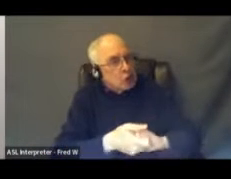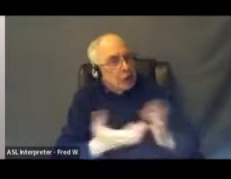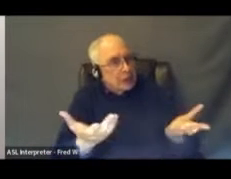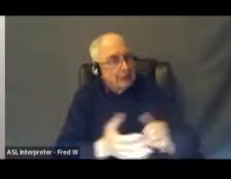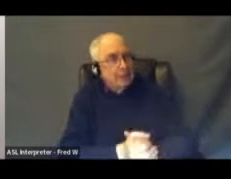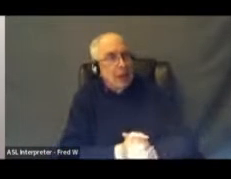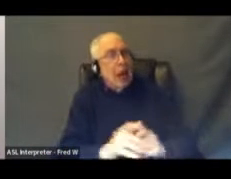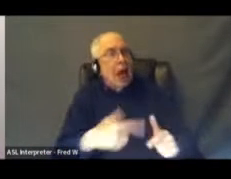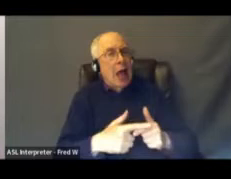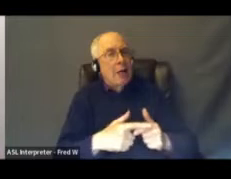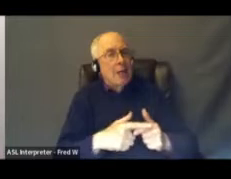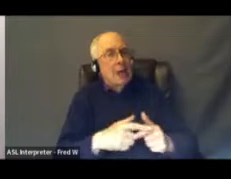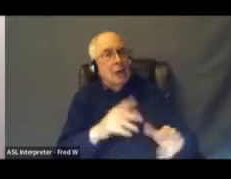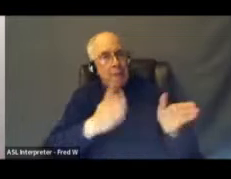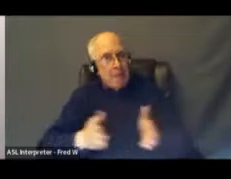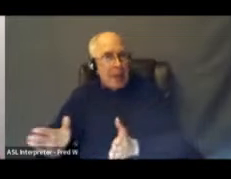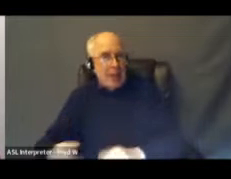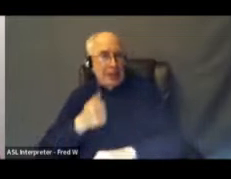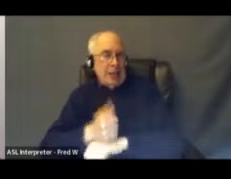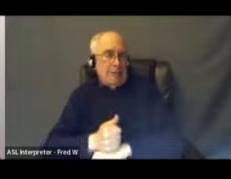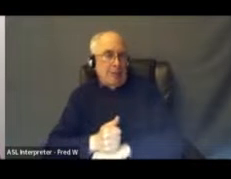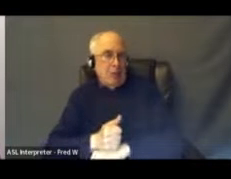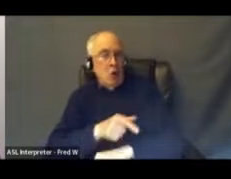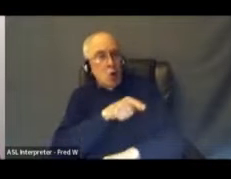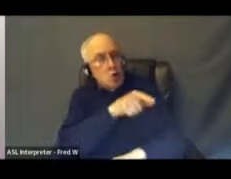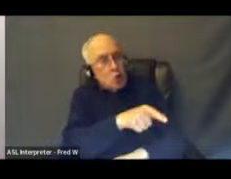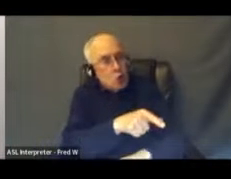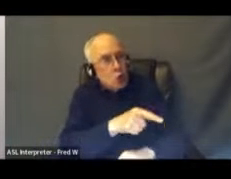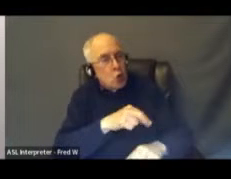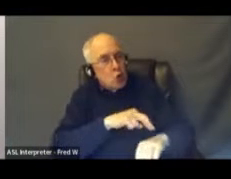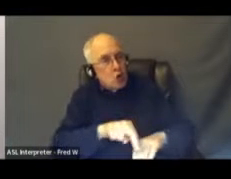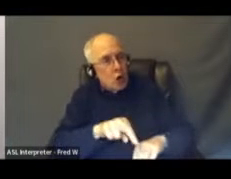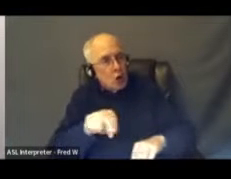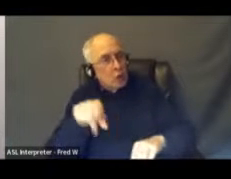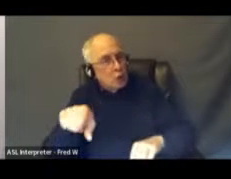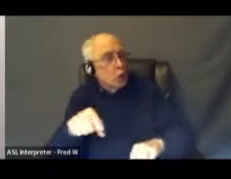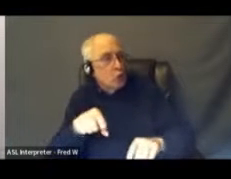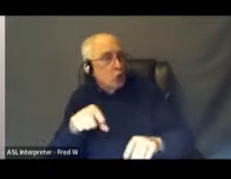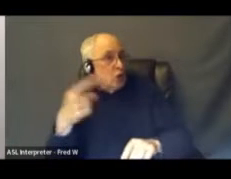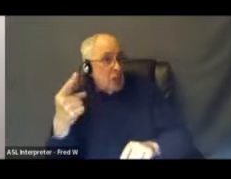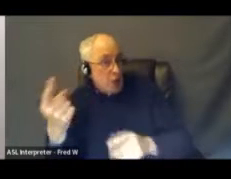plan. Will you be referring to them, referring them to someone else? And that next person will